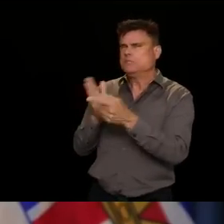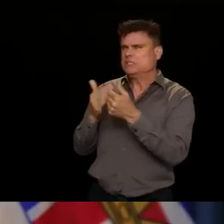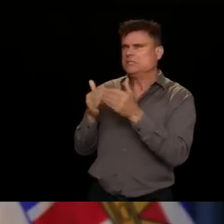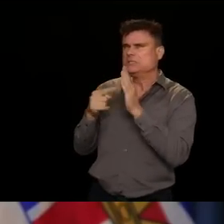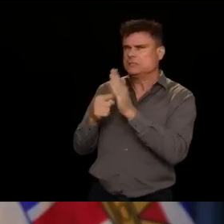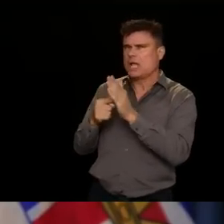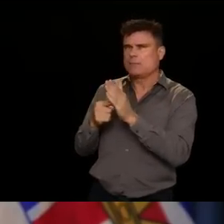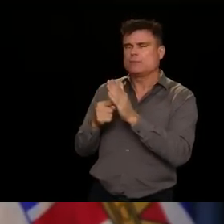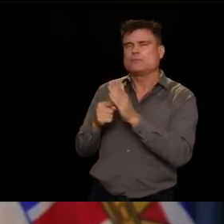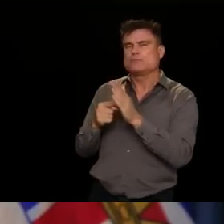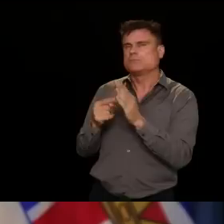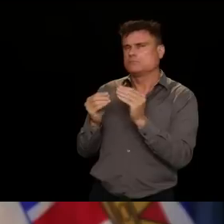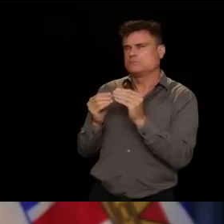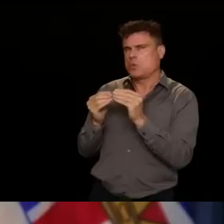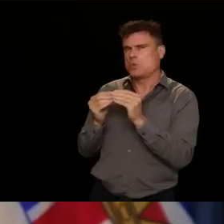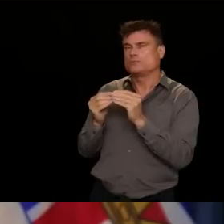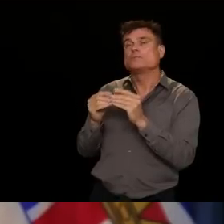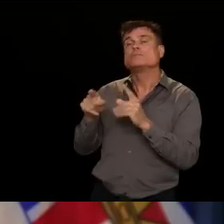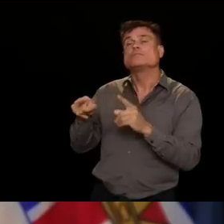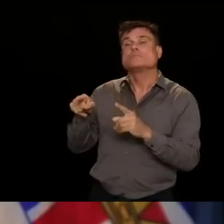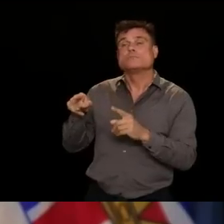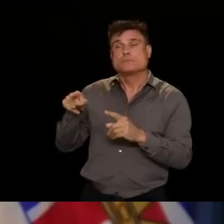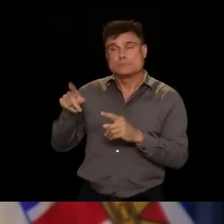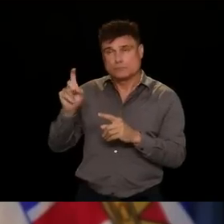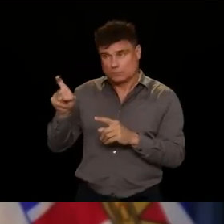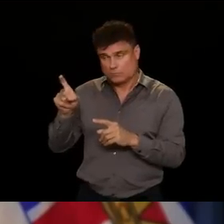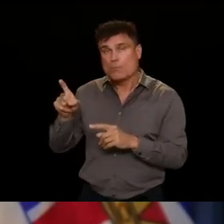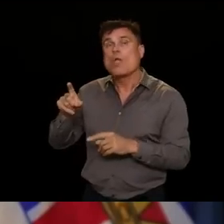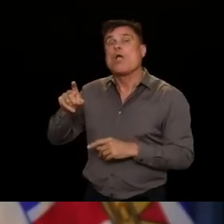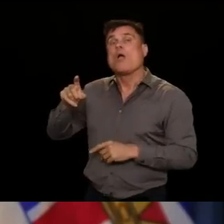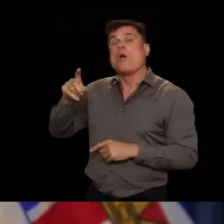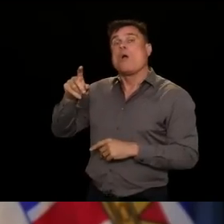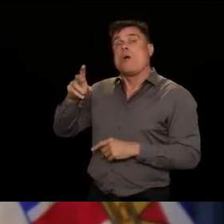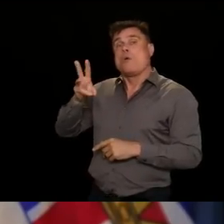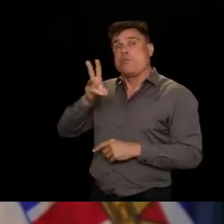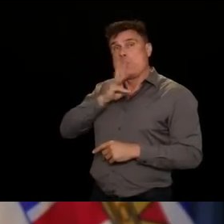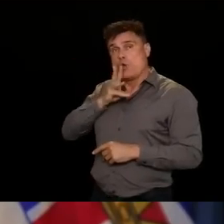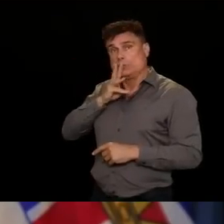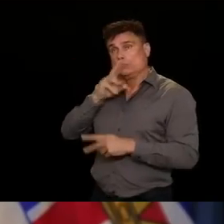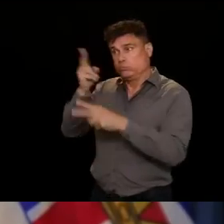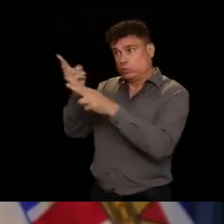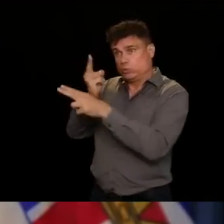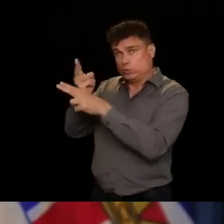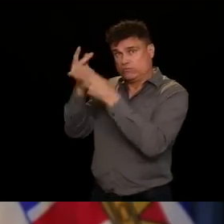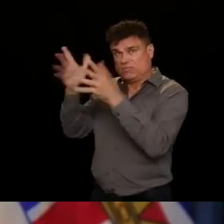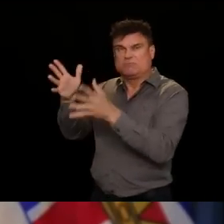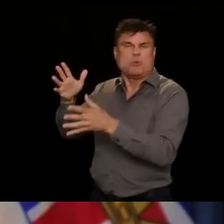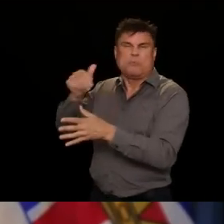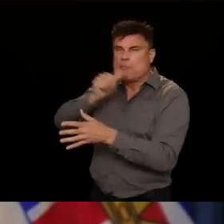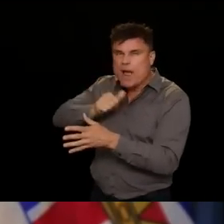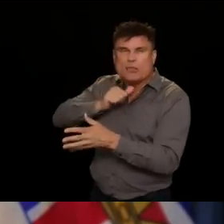But there is some evidence that we can use it to give a barometer of how much transmission there is in a